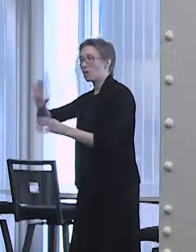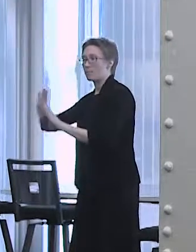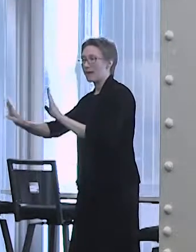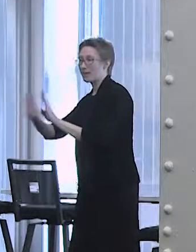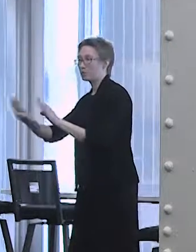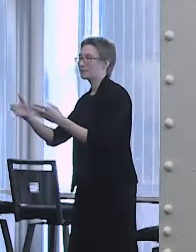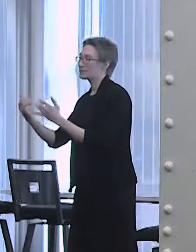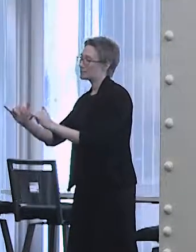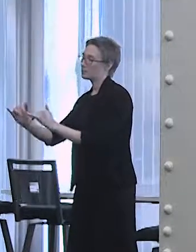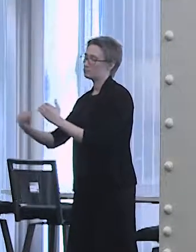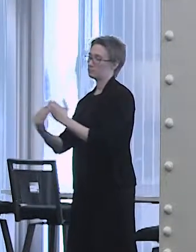like twice a week.